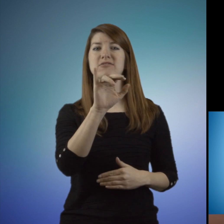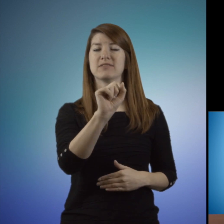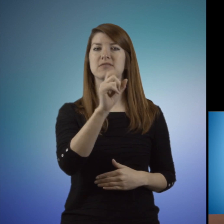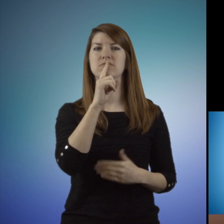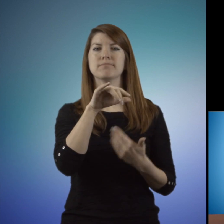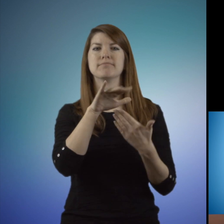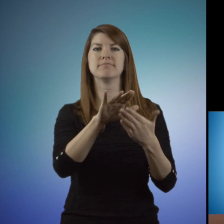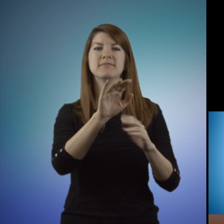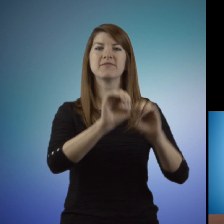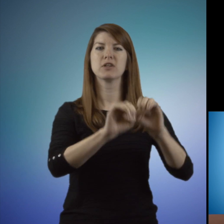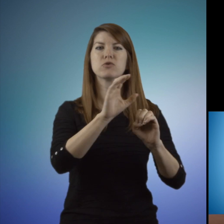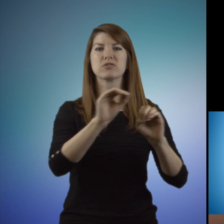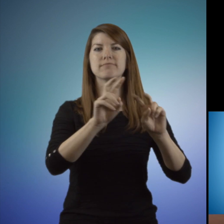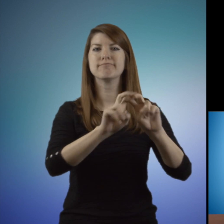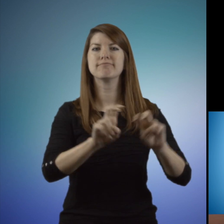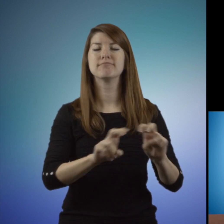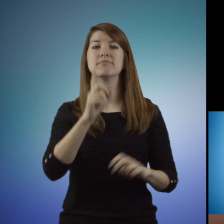for deaf and hard of hearing children.